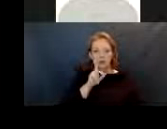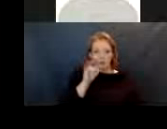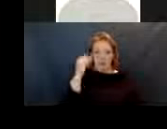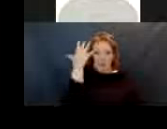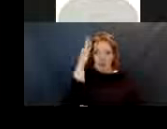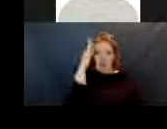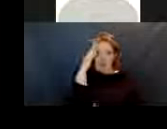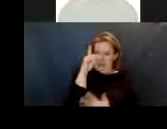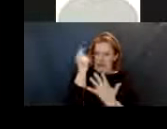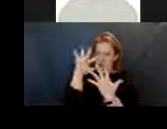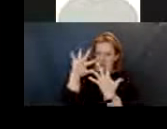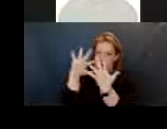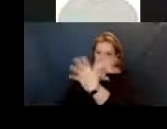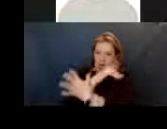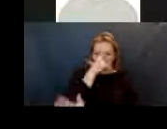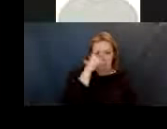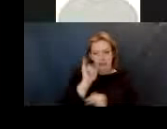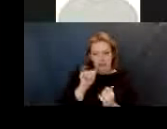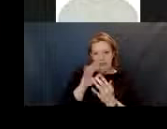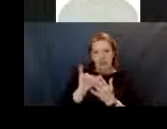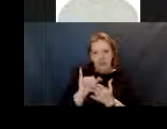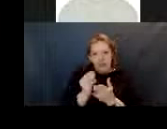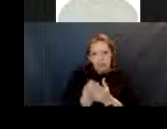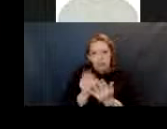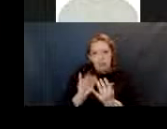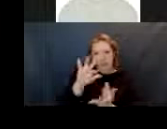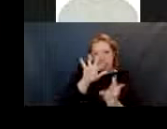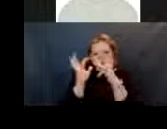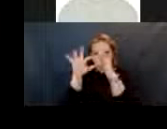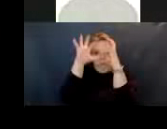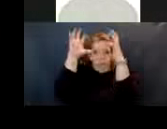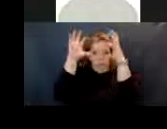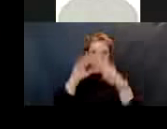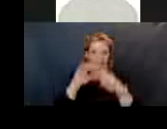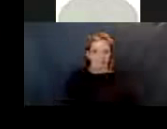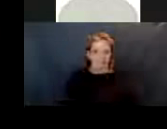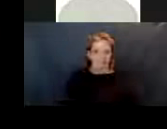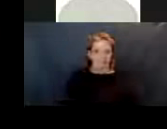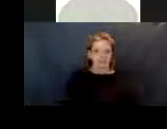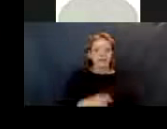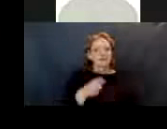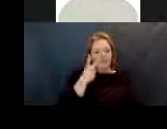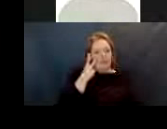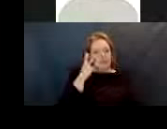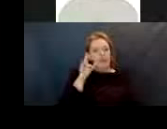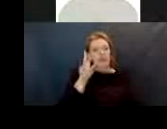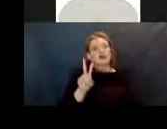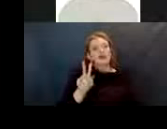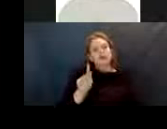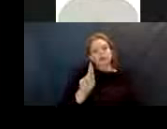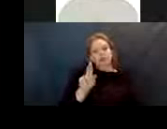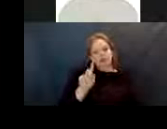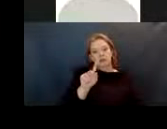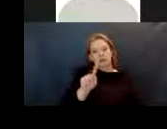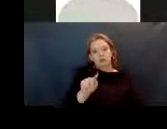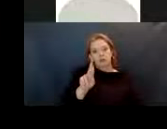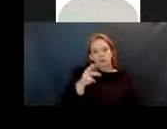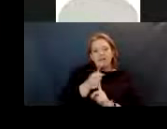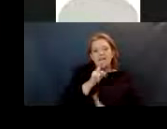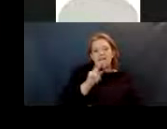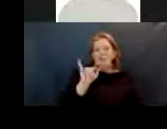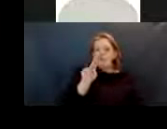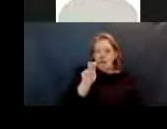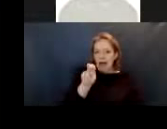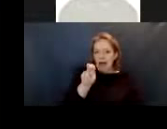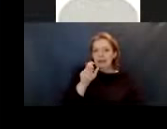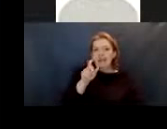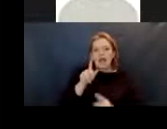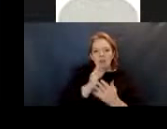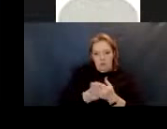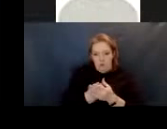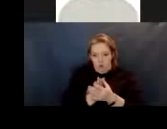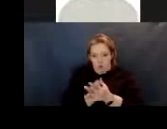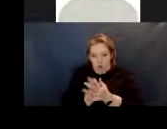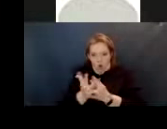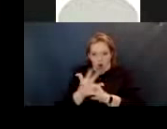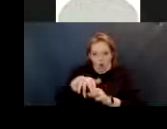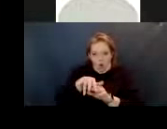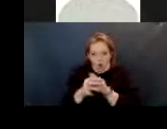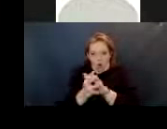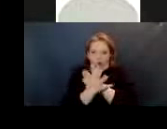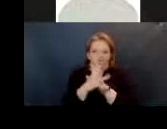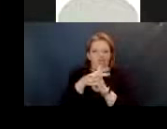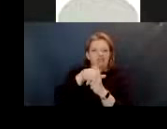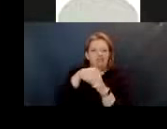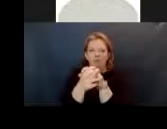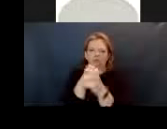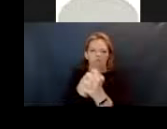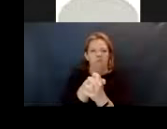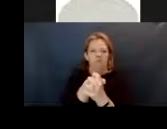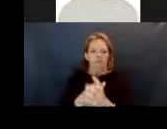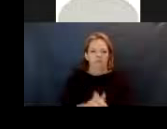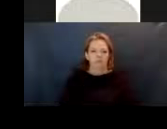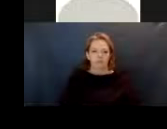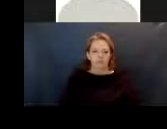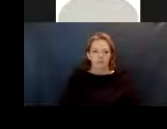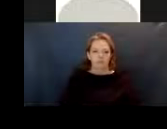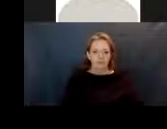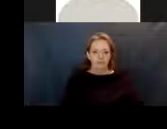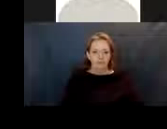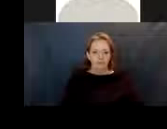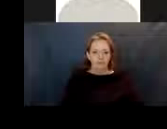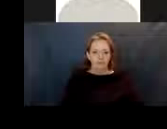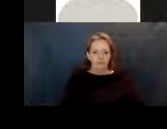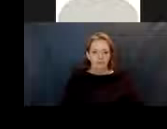And here we see the vine intertwining itself with itself.